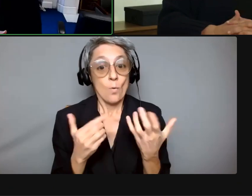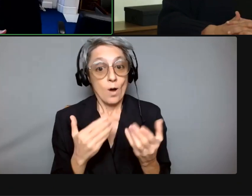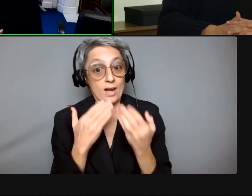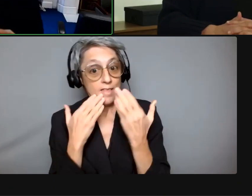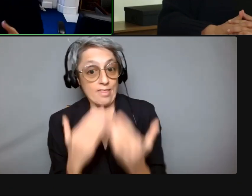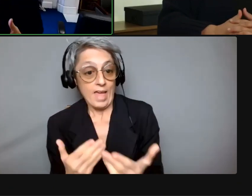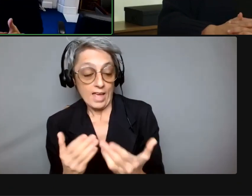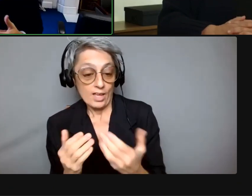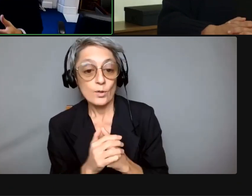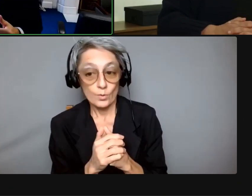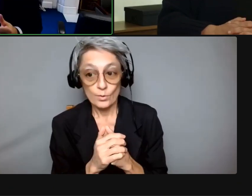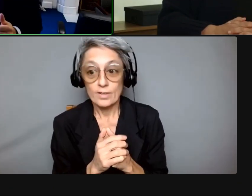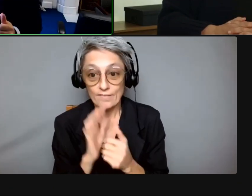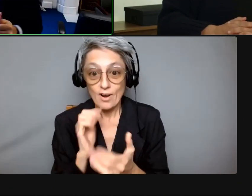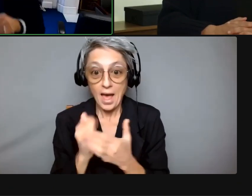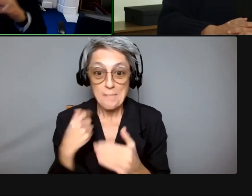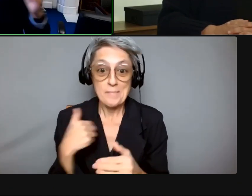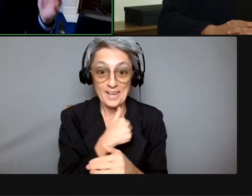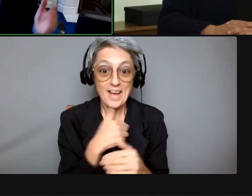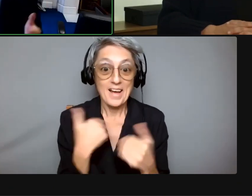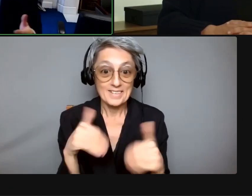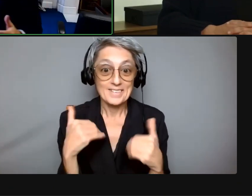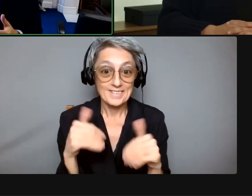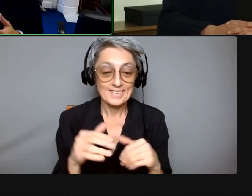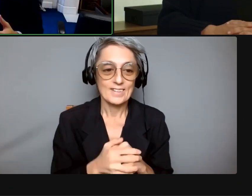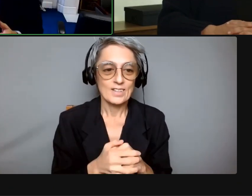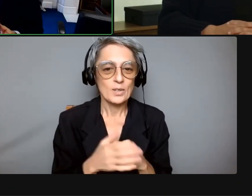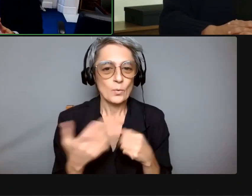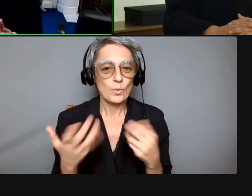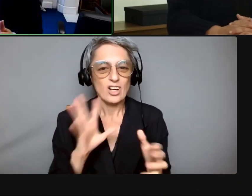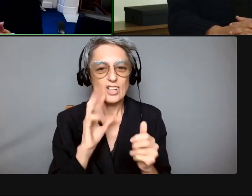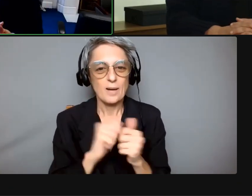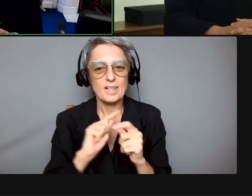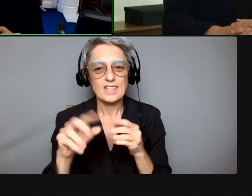for helping us out. We've talked to a number of other leaders in this space, too,